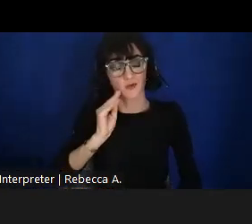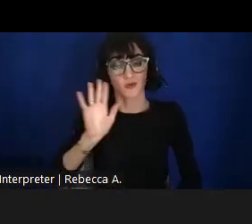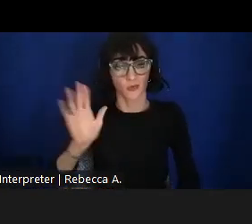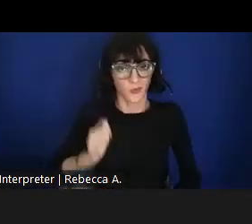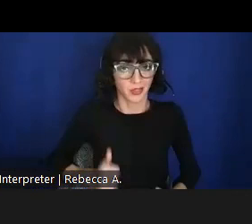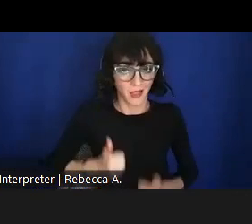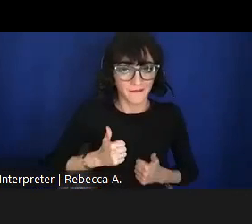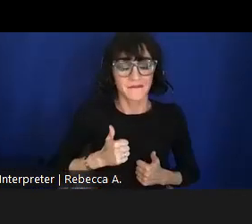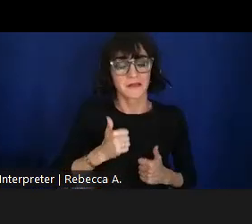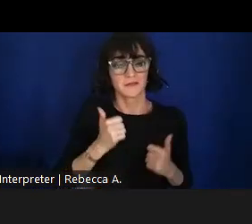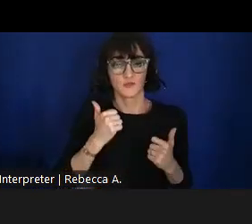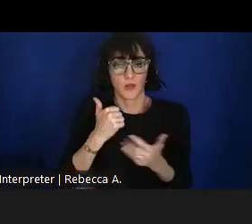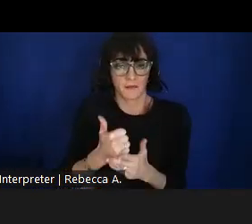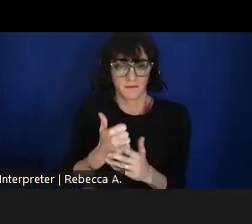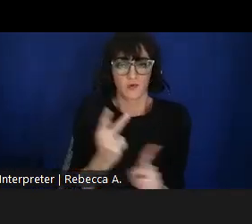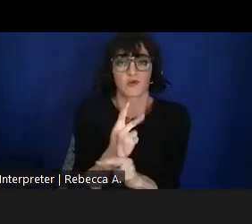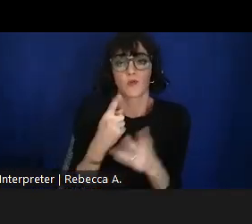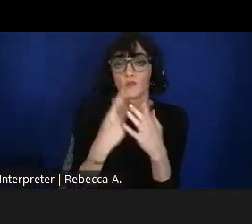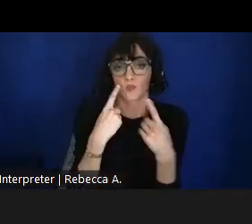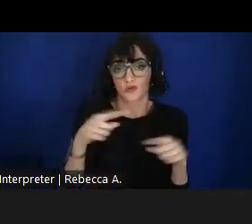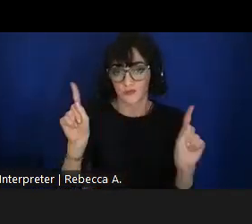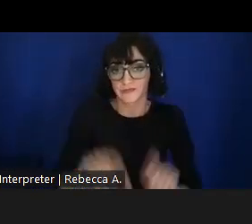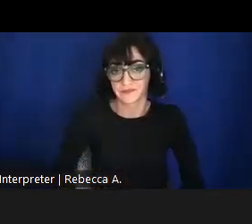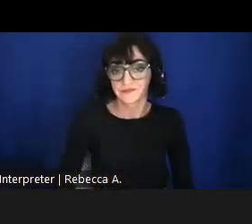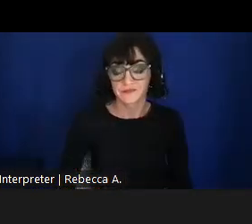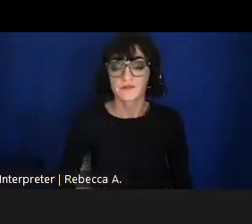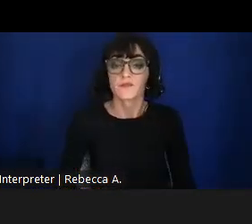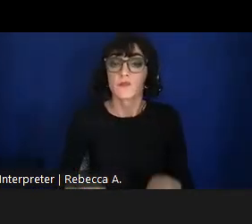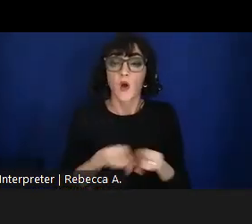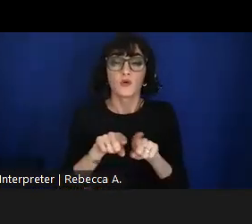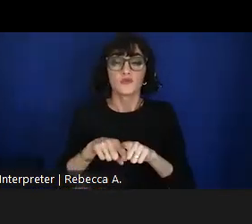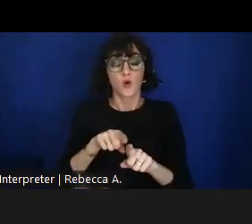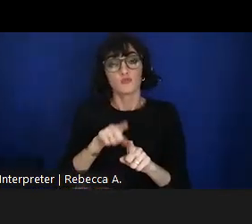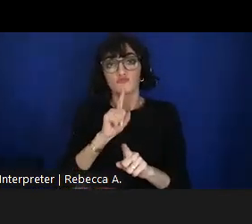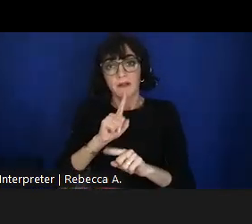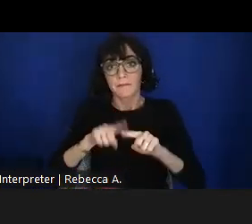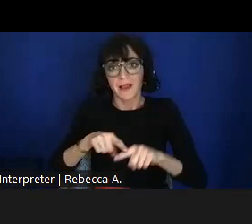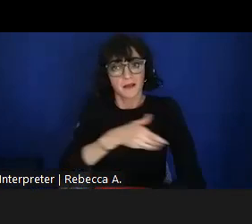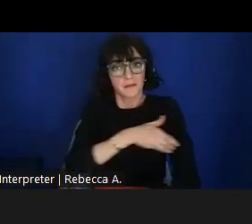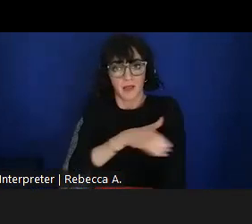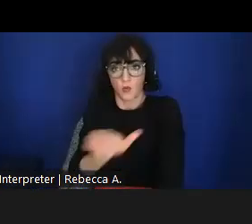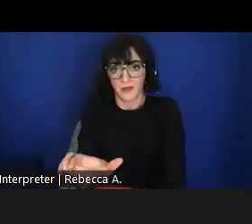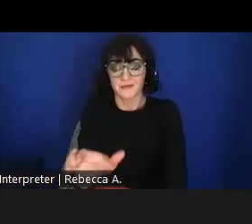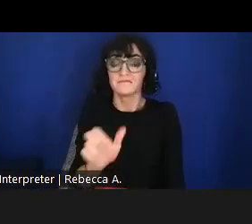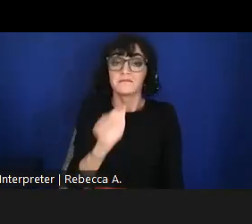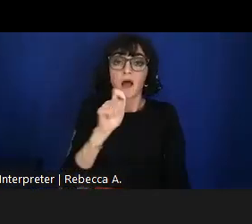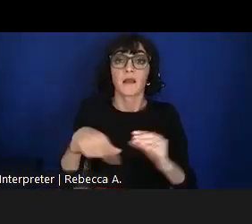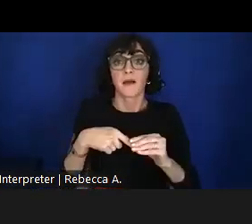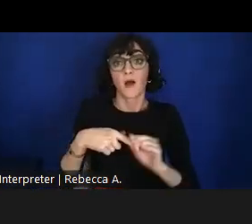empowerment based so that it's not about top-down approaches it's not about um you know getting